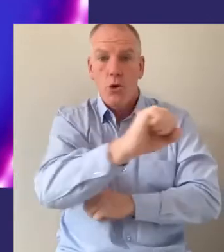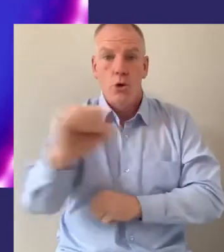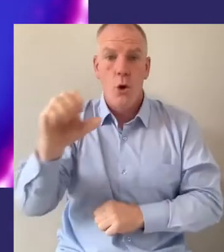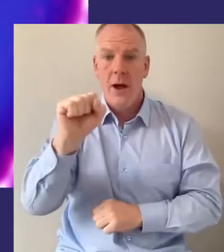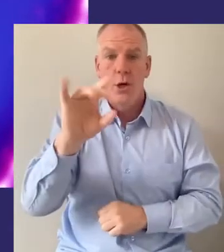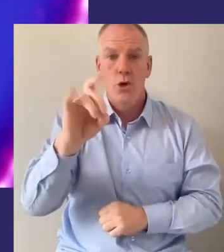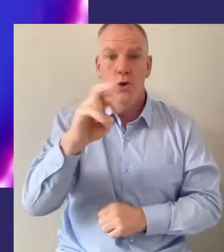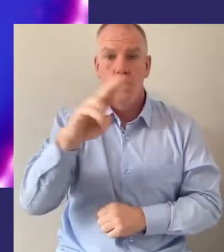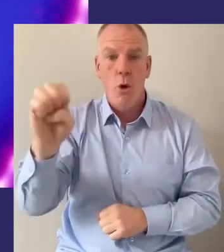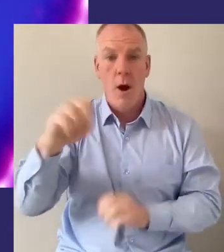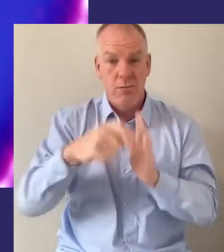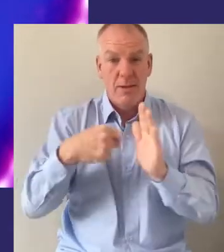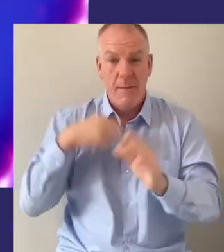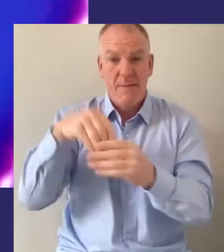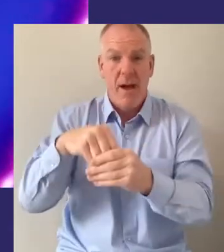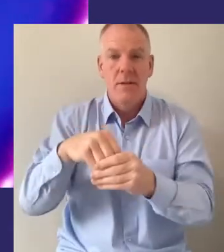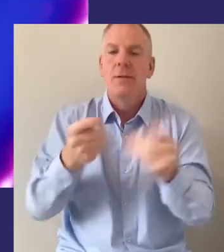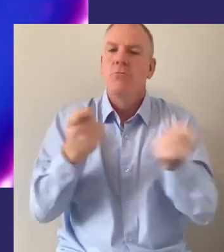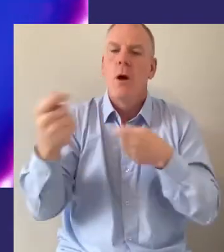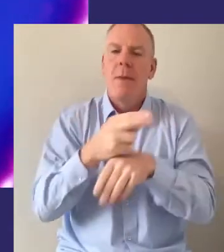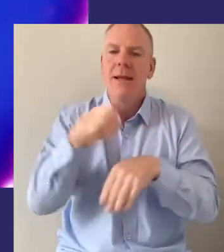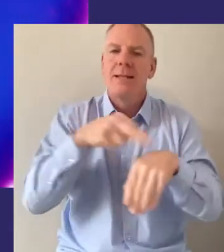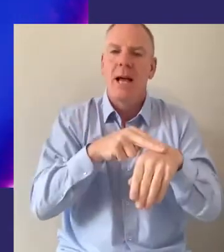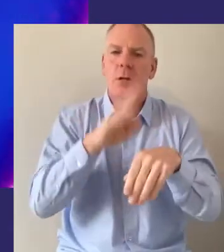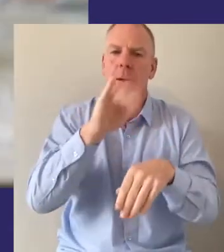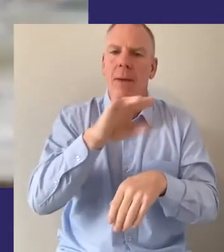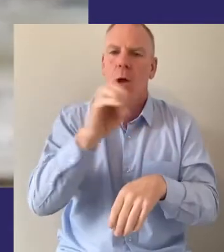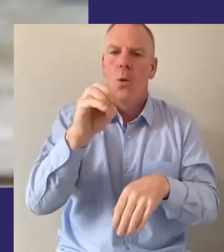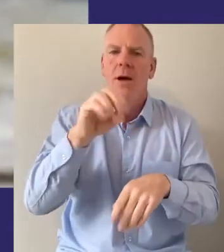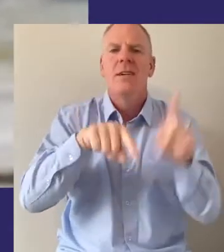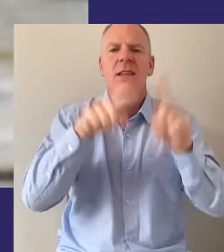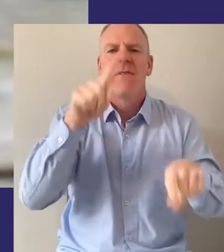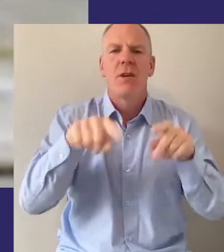project I'm involved in, is run by the National Biodiversity Data Centre, and is funded by